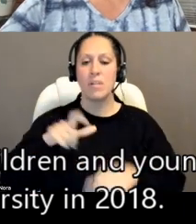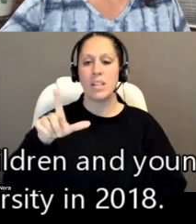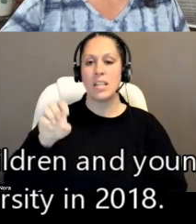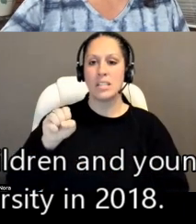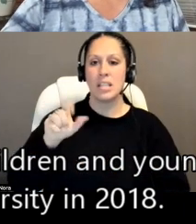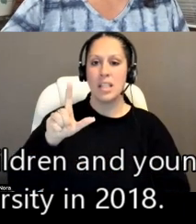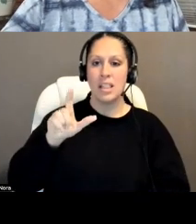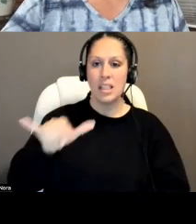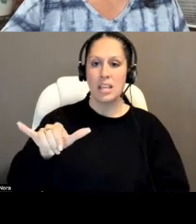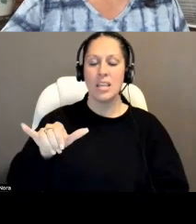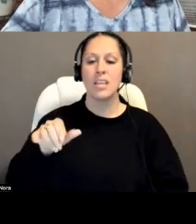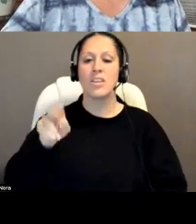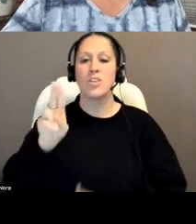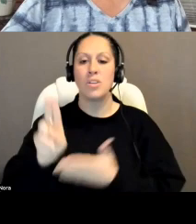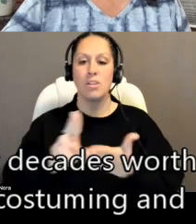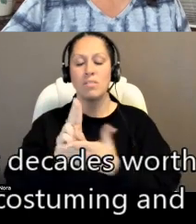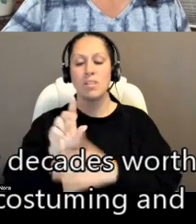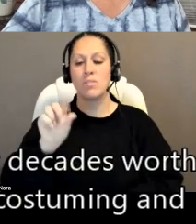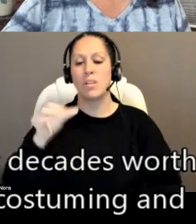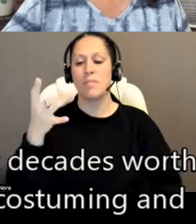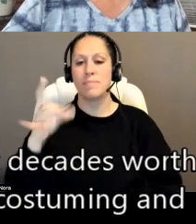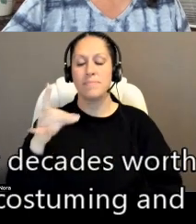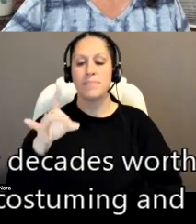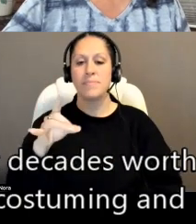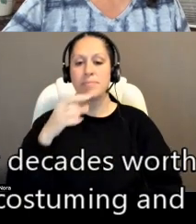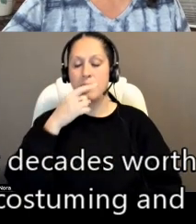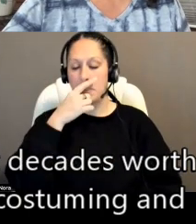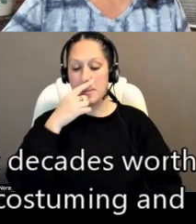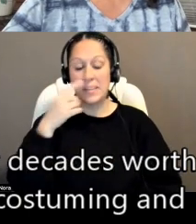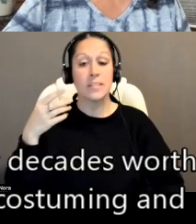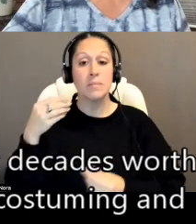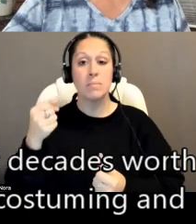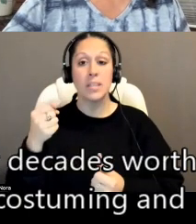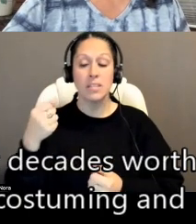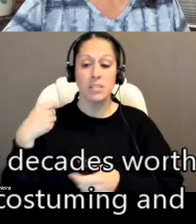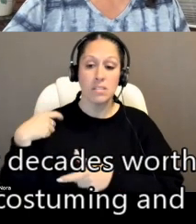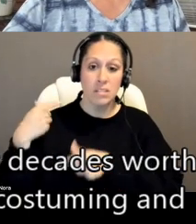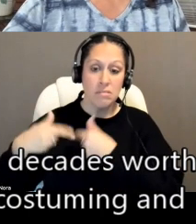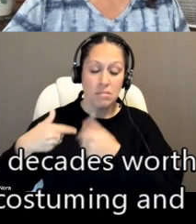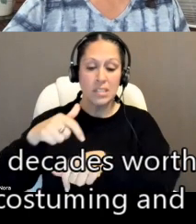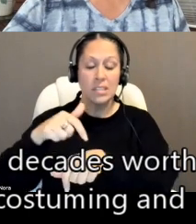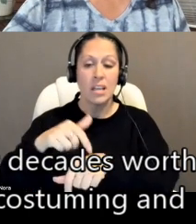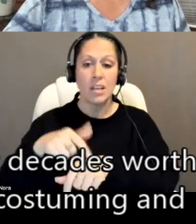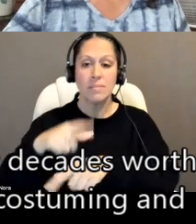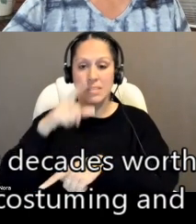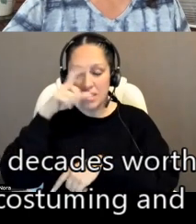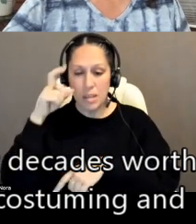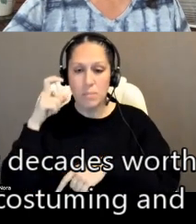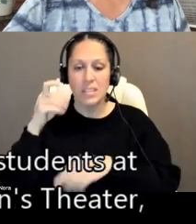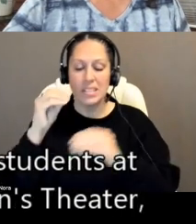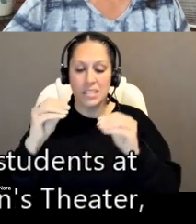2018. They've spent the past decade's worth of Summers teaching costuming and amazing